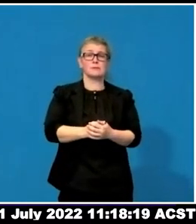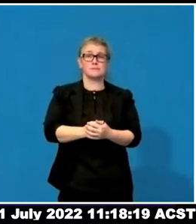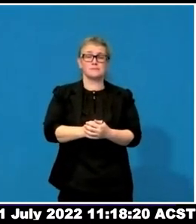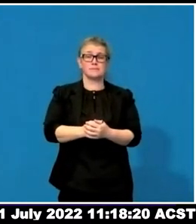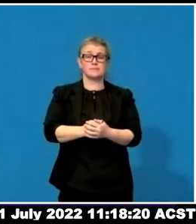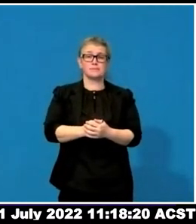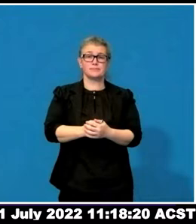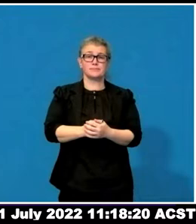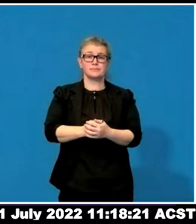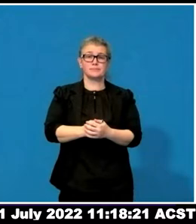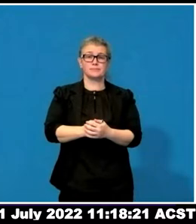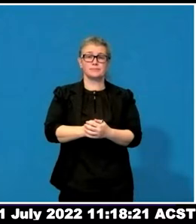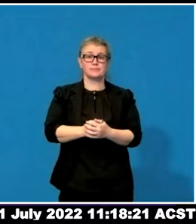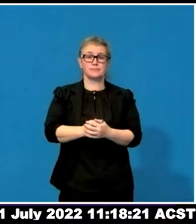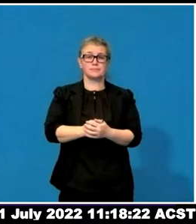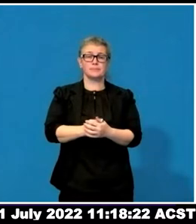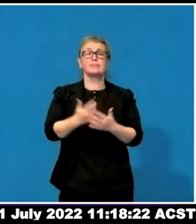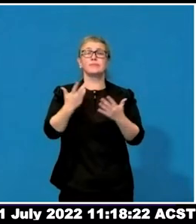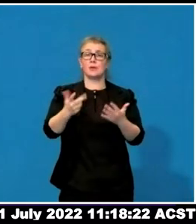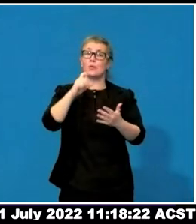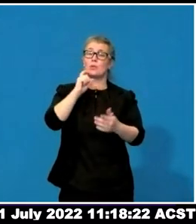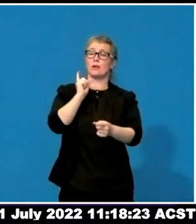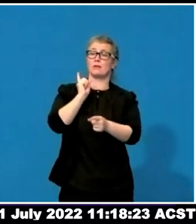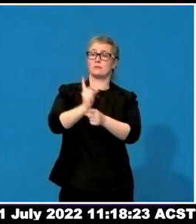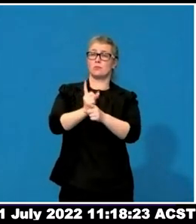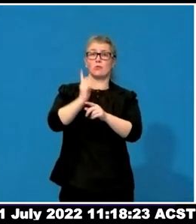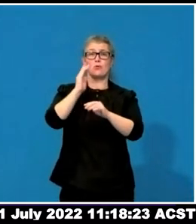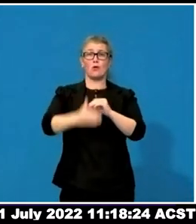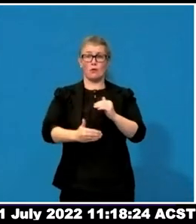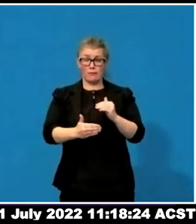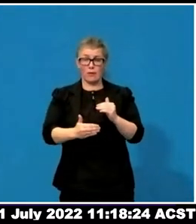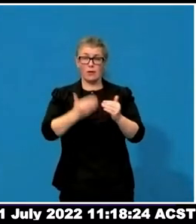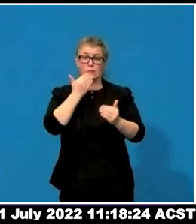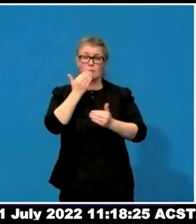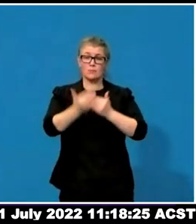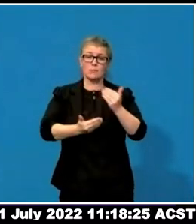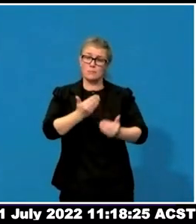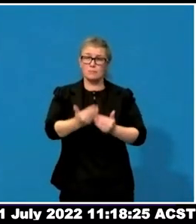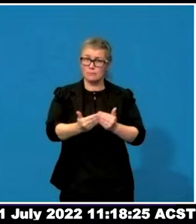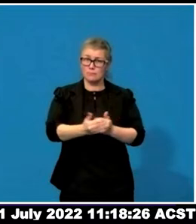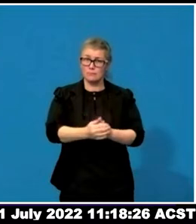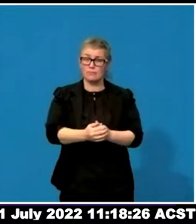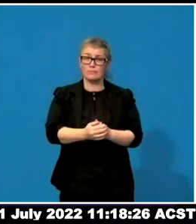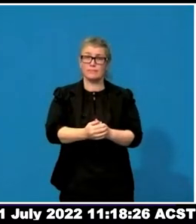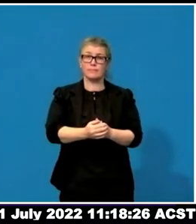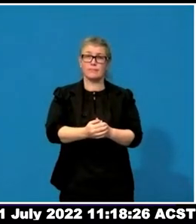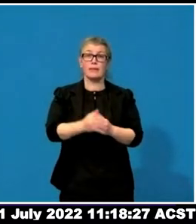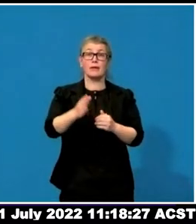Disability Network will return to give evidence at this hearing, having given evidence at Public hearings 5 and 18.